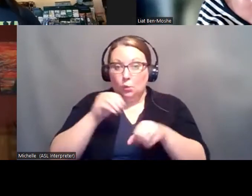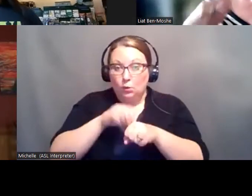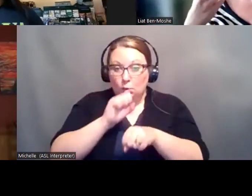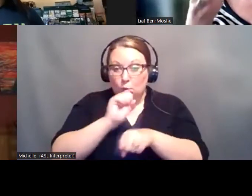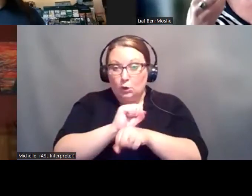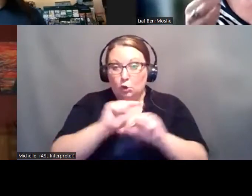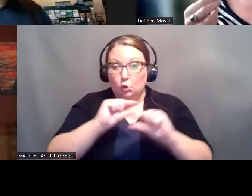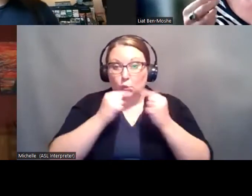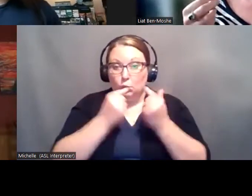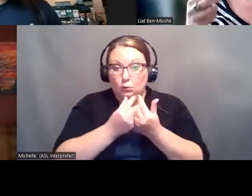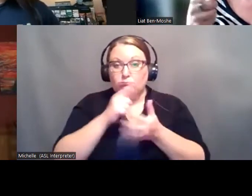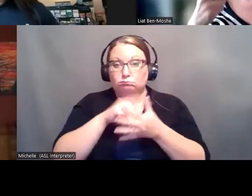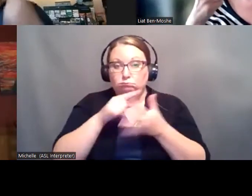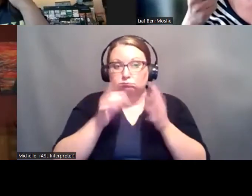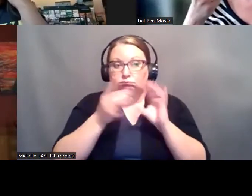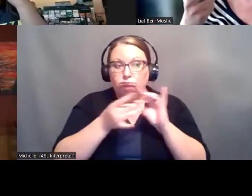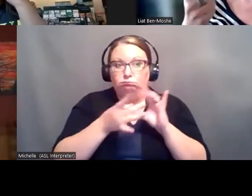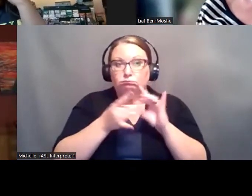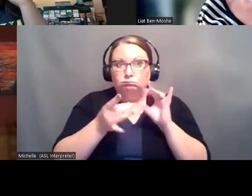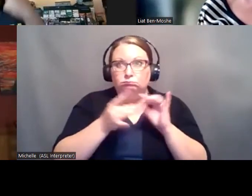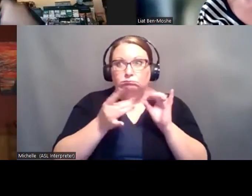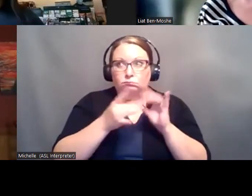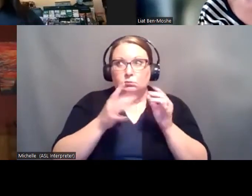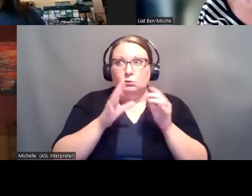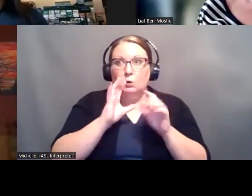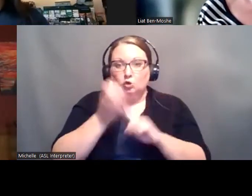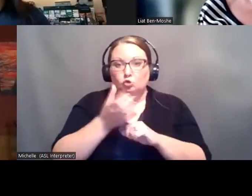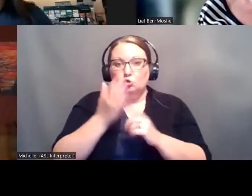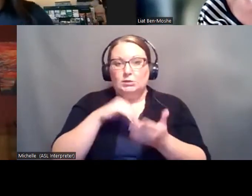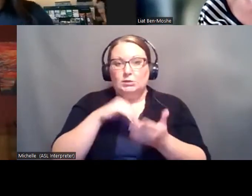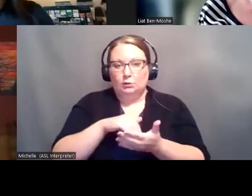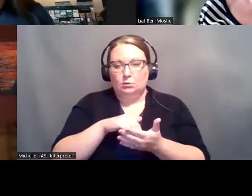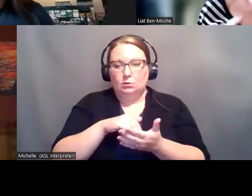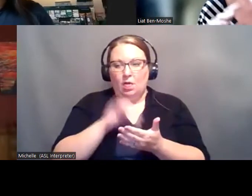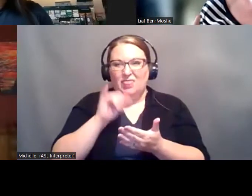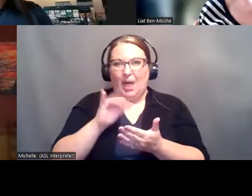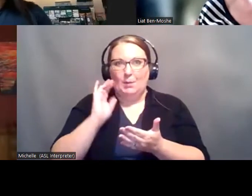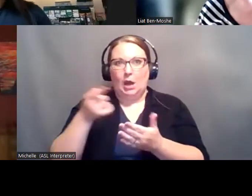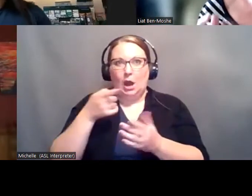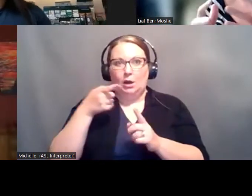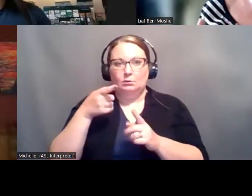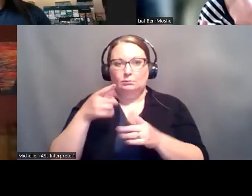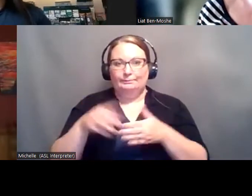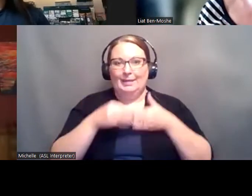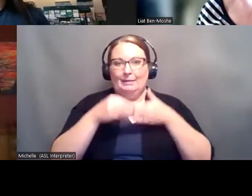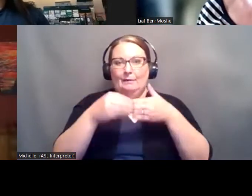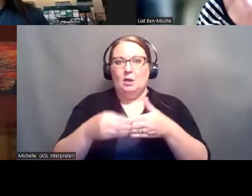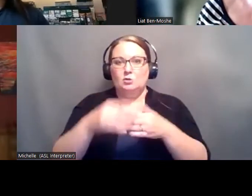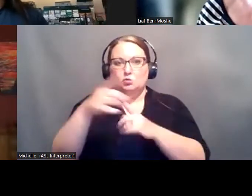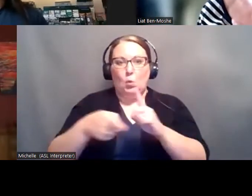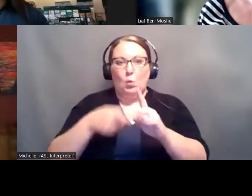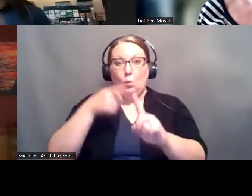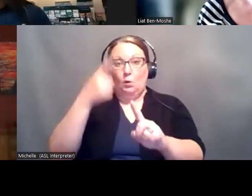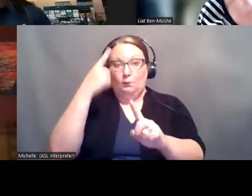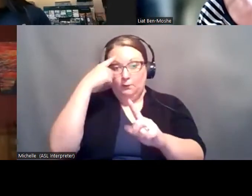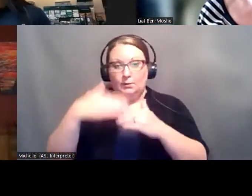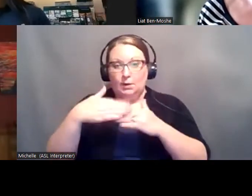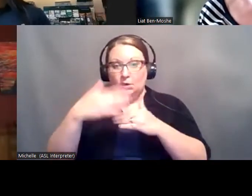And so that became kind of our lightning rod for the next few years is how do we make that happen, right?